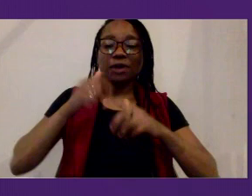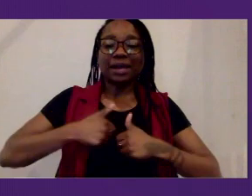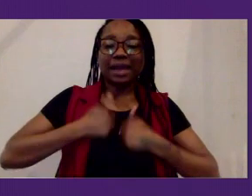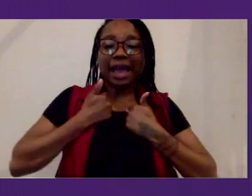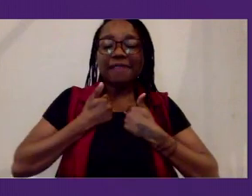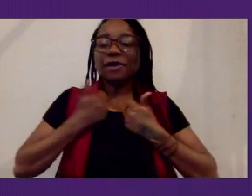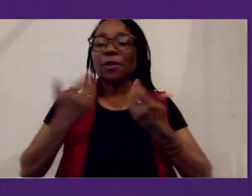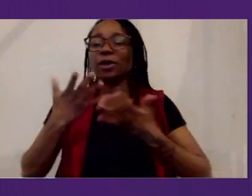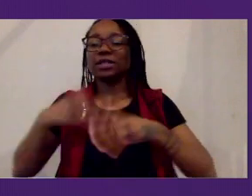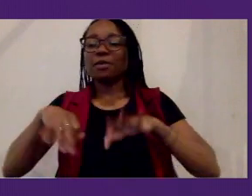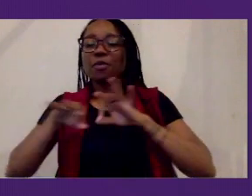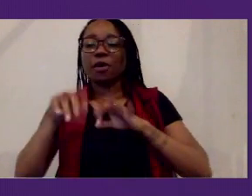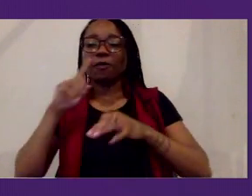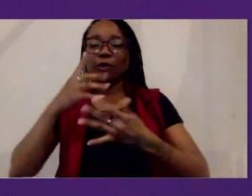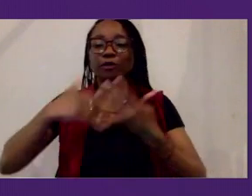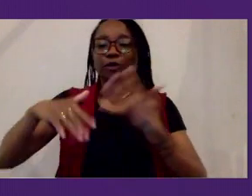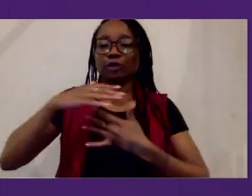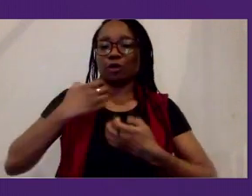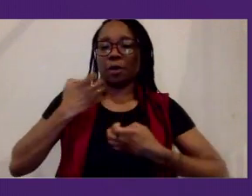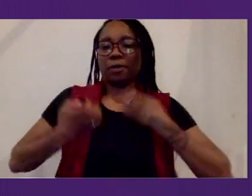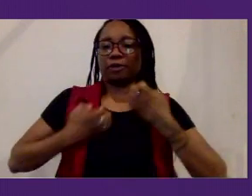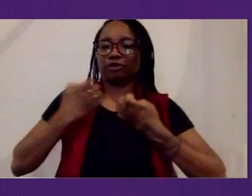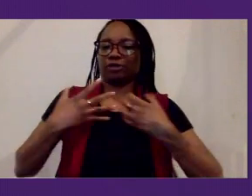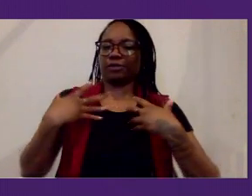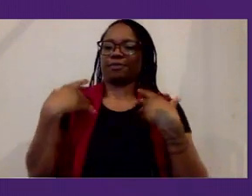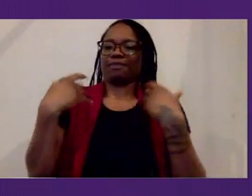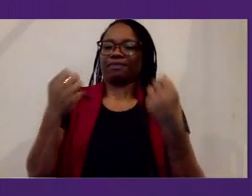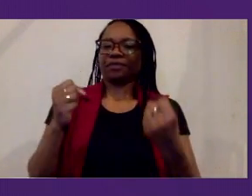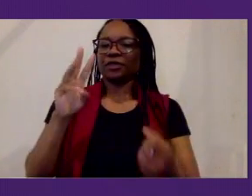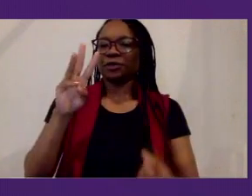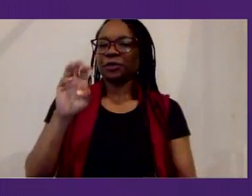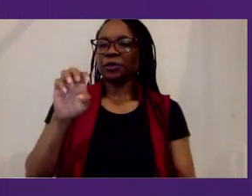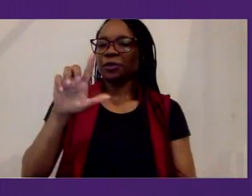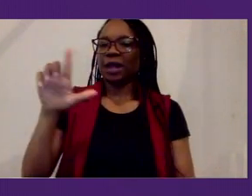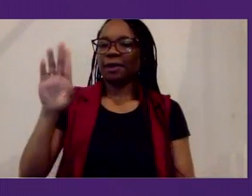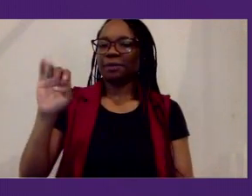while some of my thought partners from Washington International Schools Professional Development